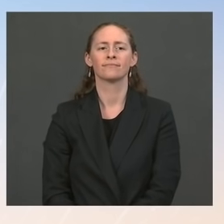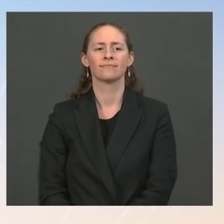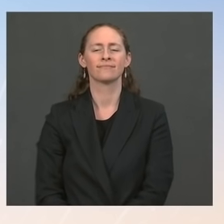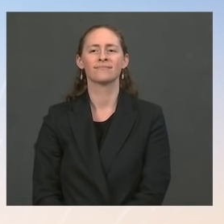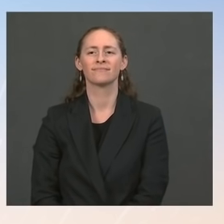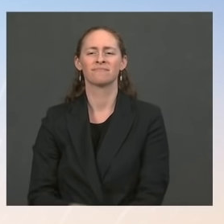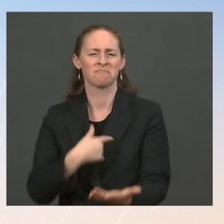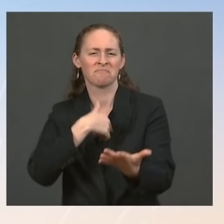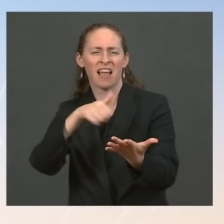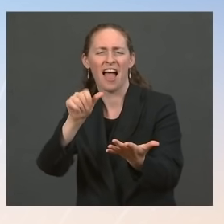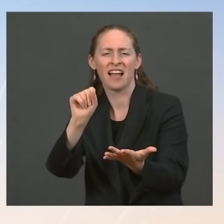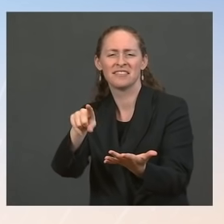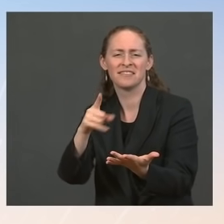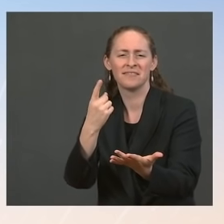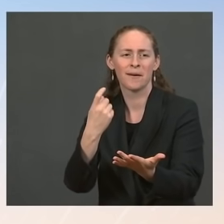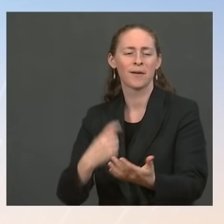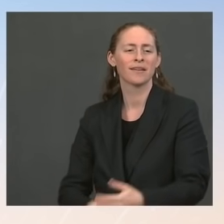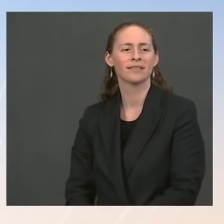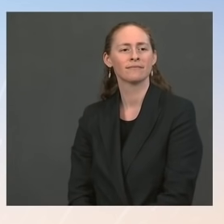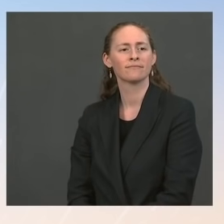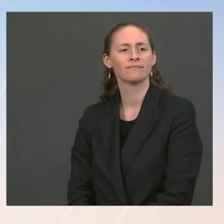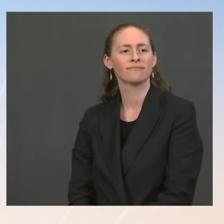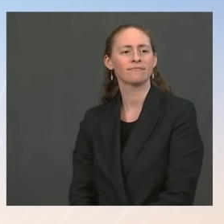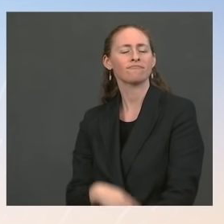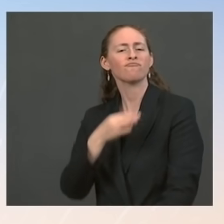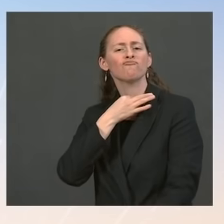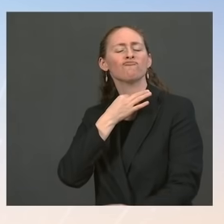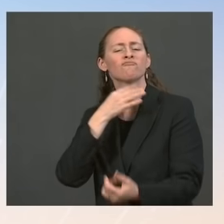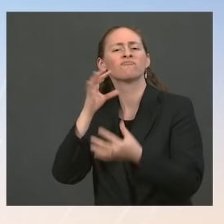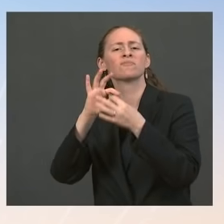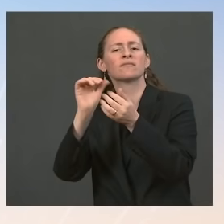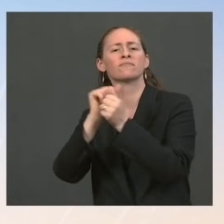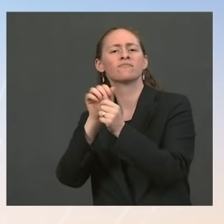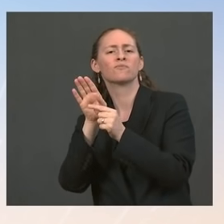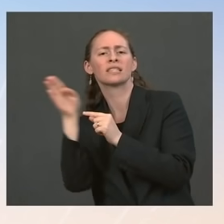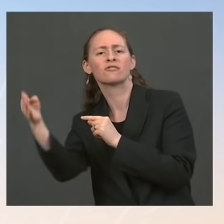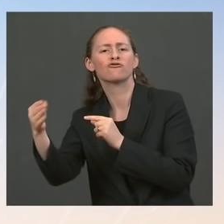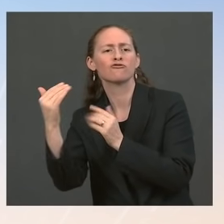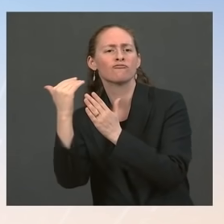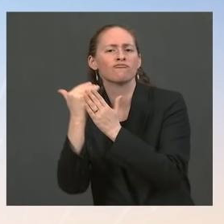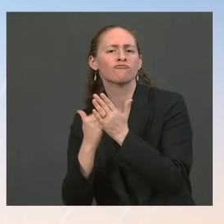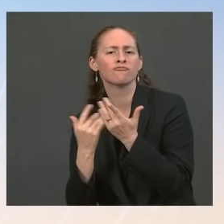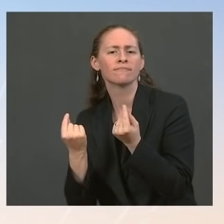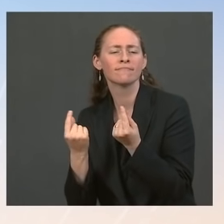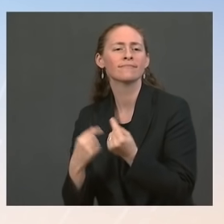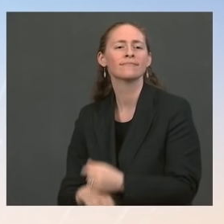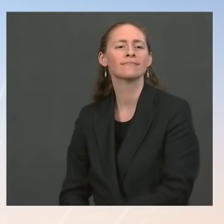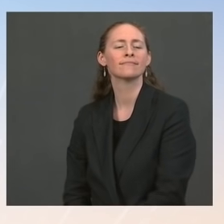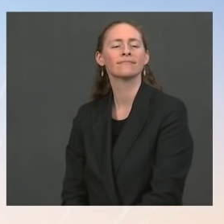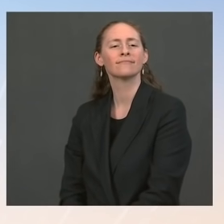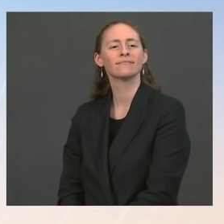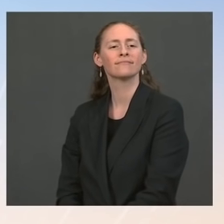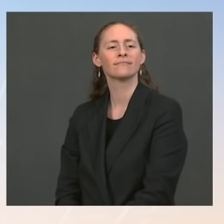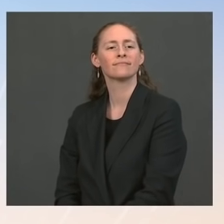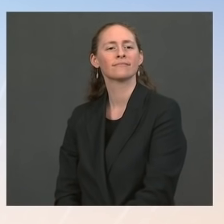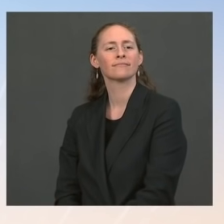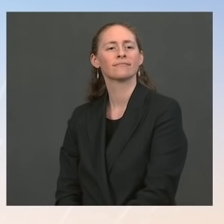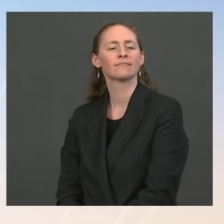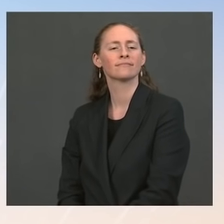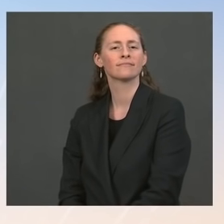and then I have another reconciliation question. Ms. Psaki: Okay. The Press: Is there -- is there a sense in which the President's posture